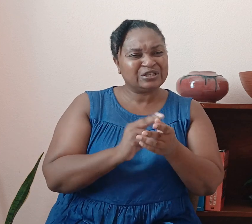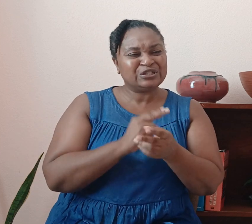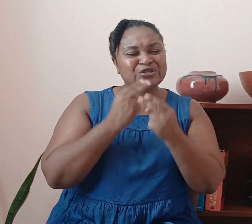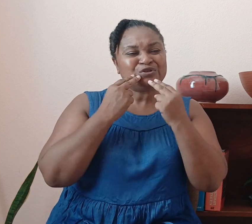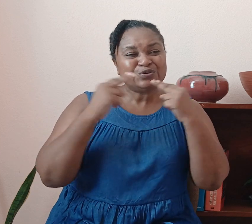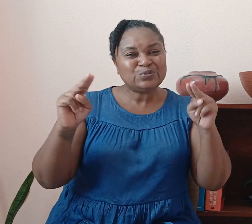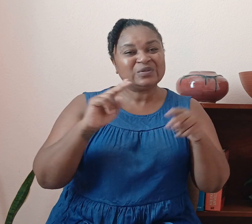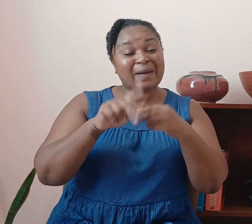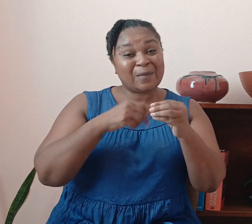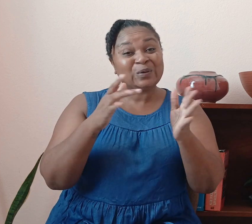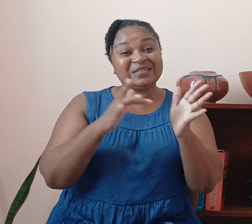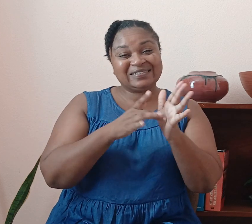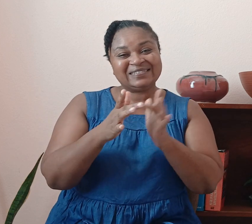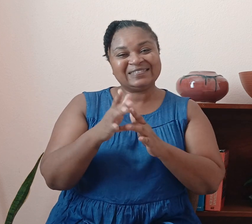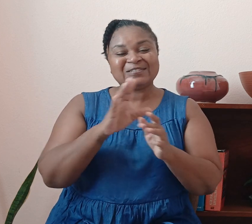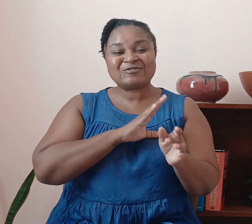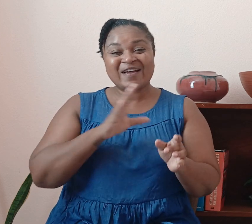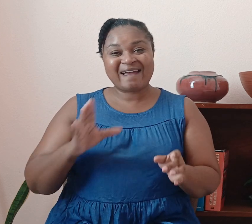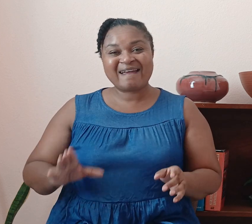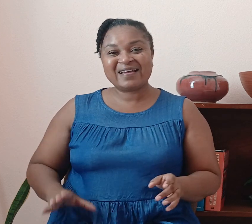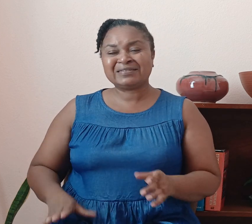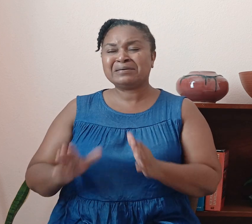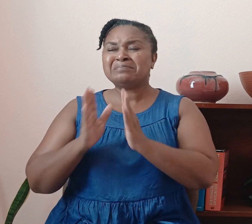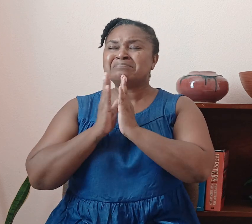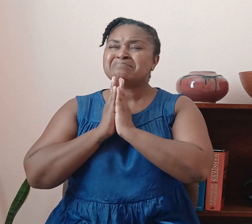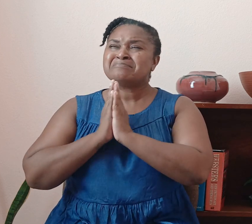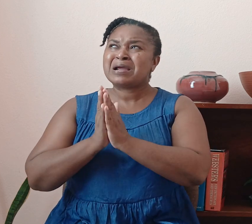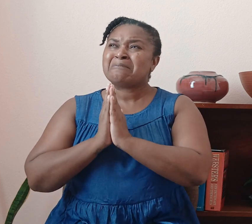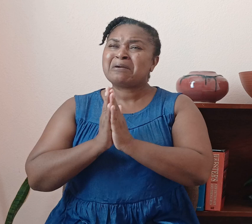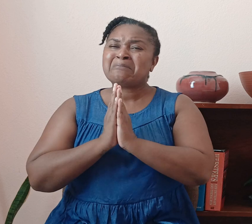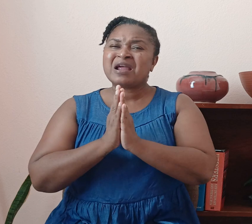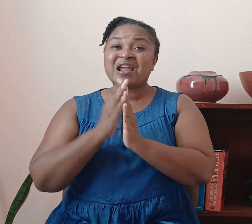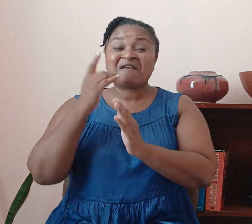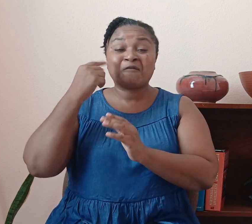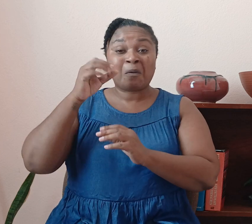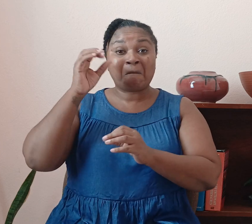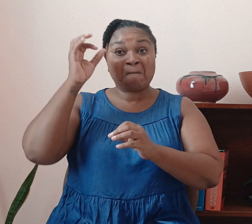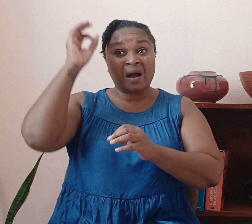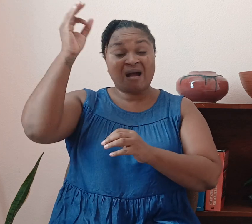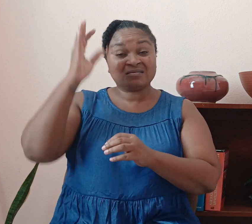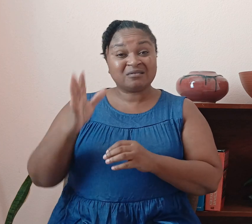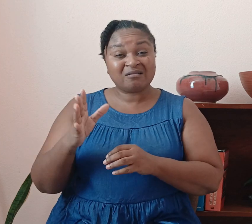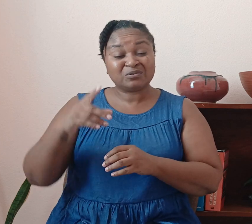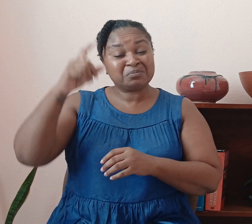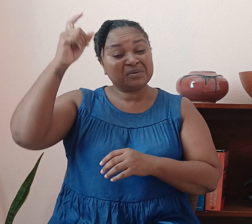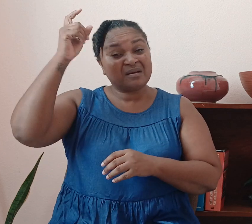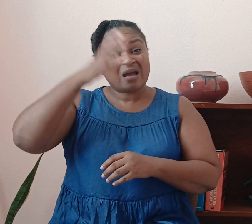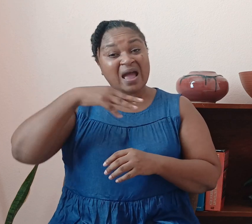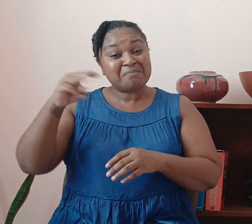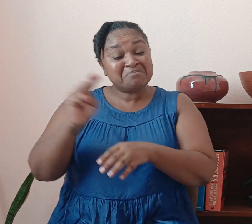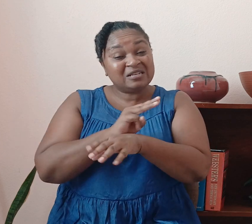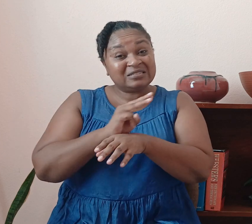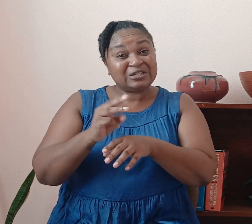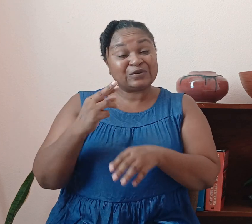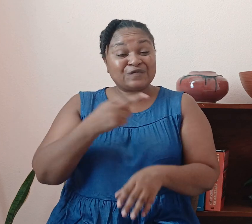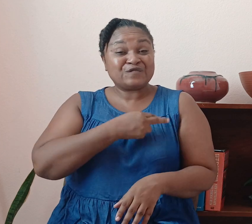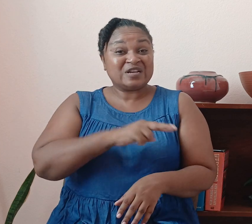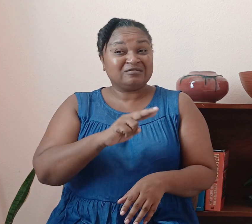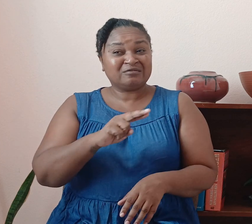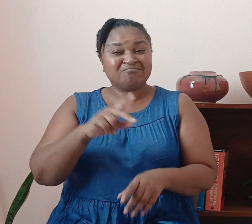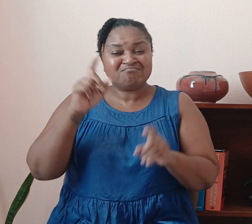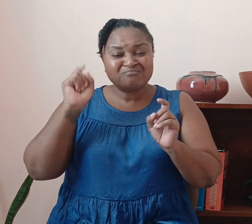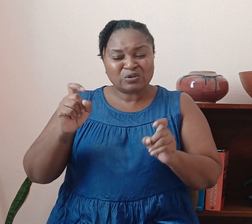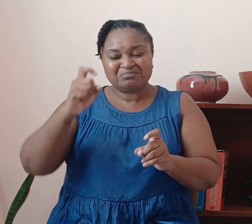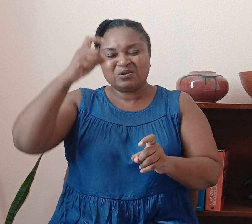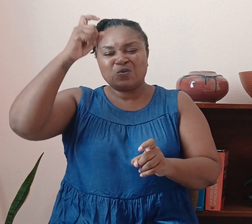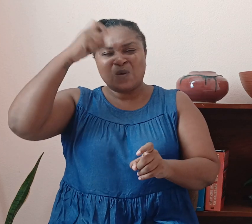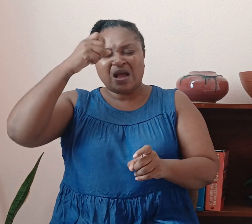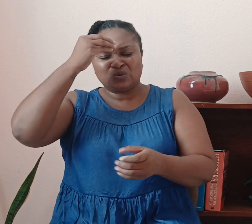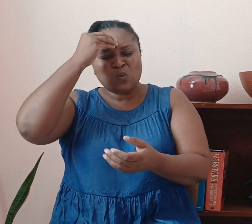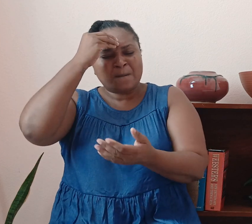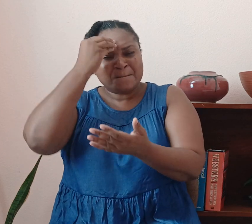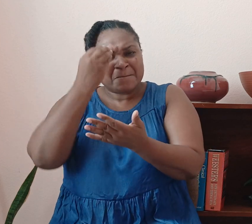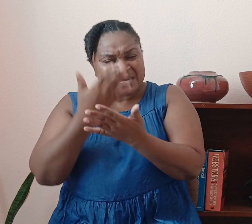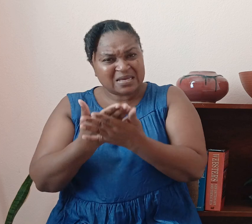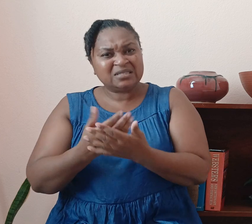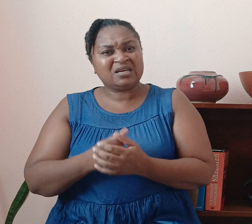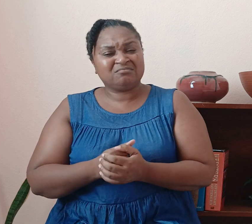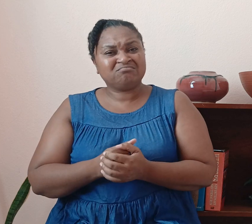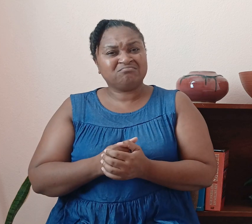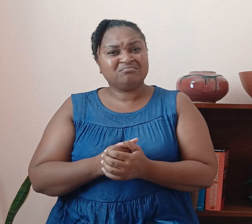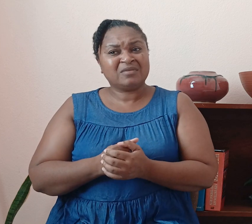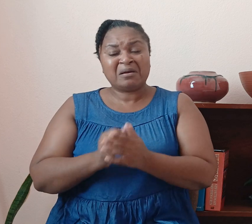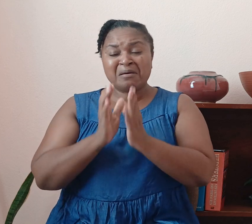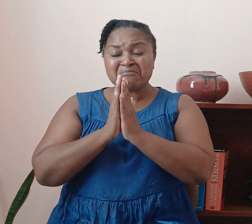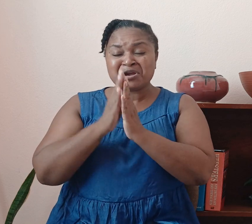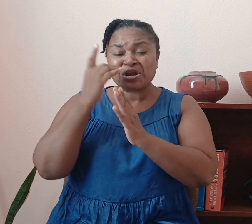o Pray for wise and obedient pastors and minsters of religion; Church School teachers and church